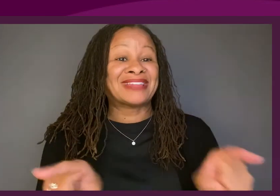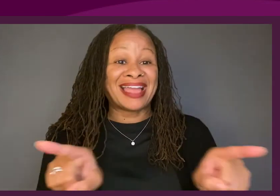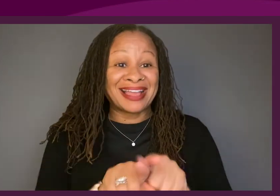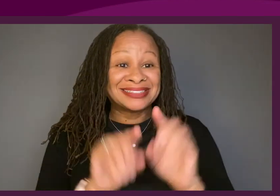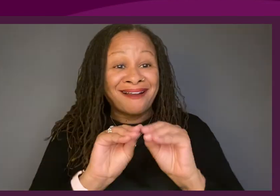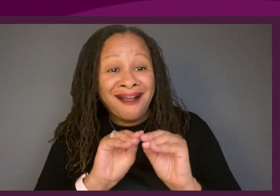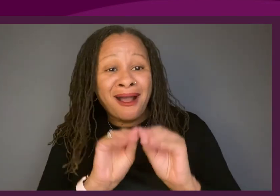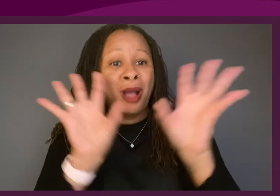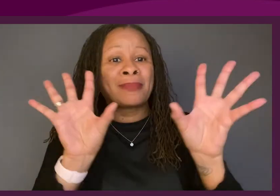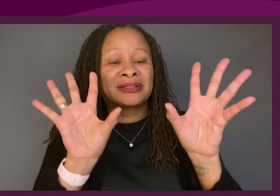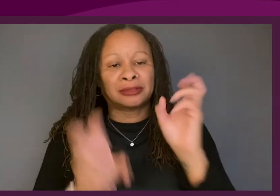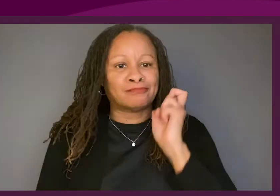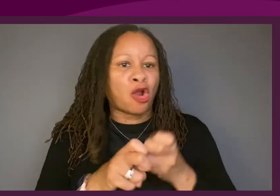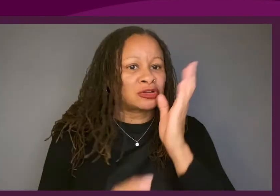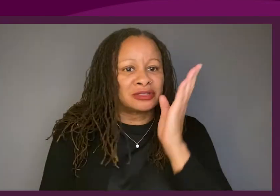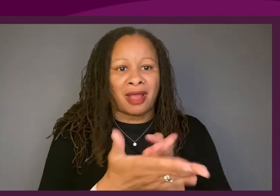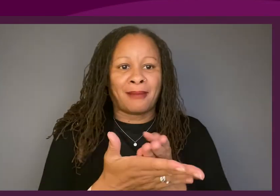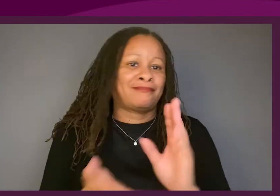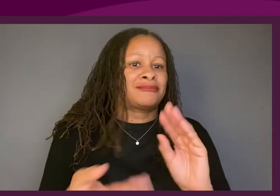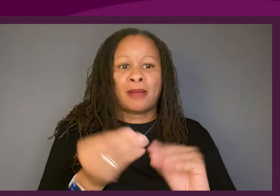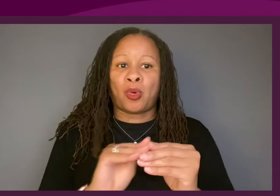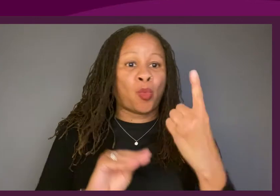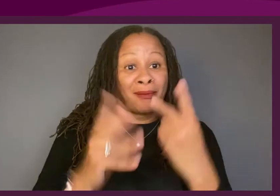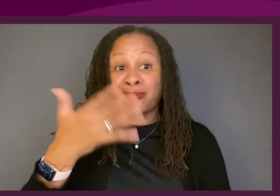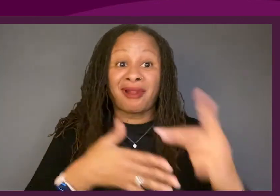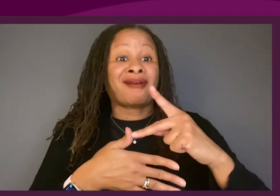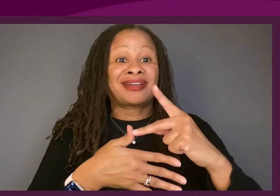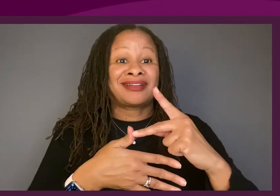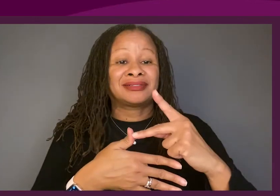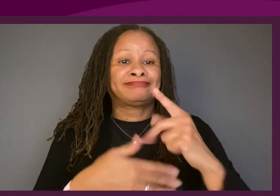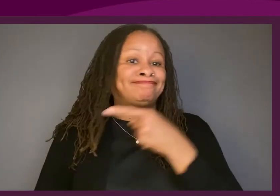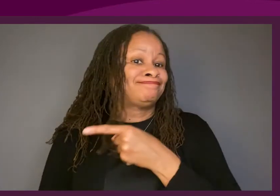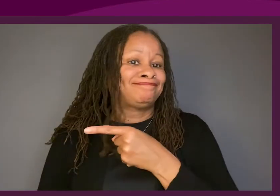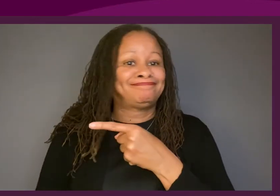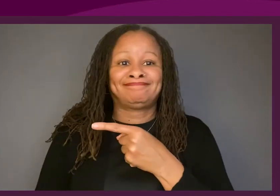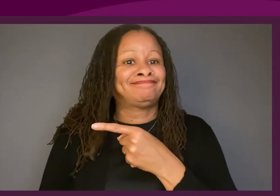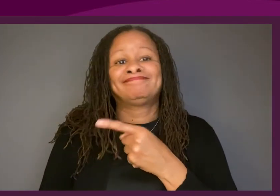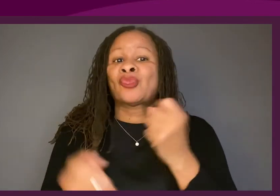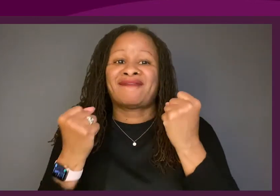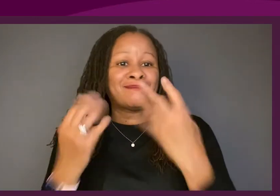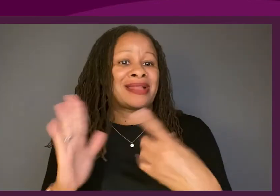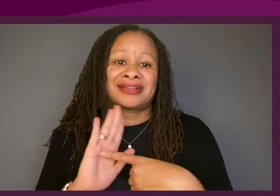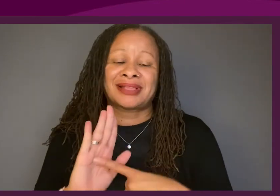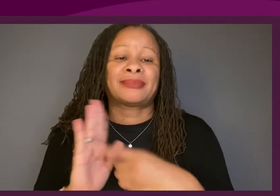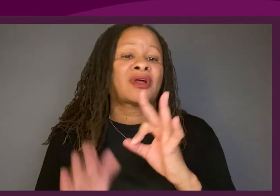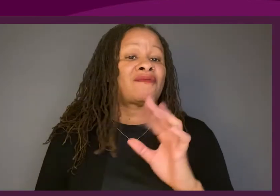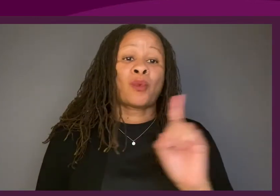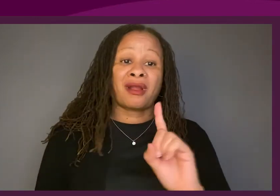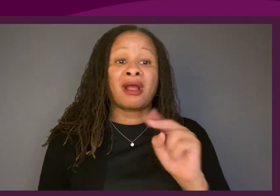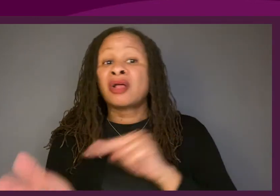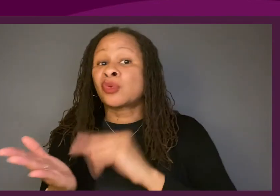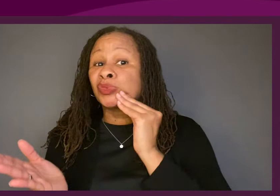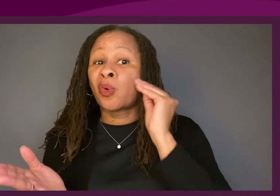many examples of where the priority was in filling those beds.